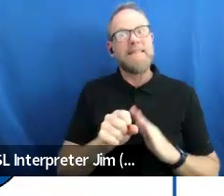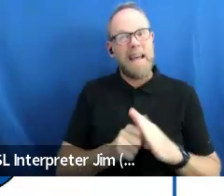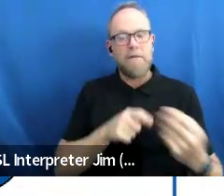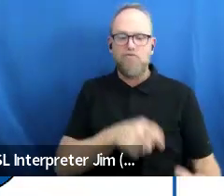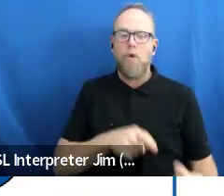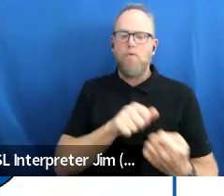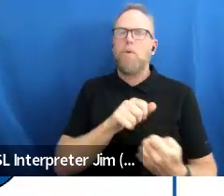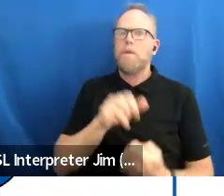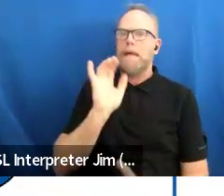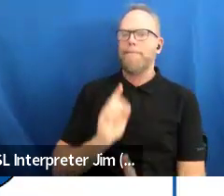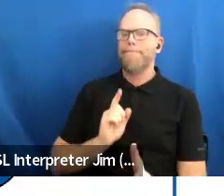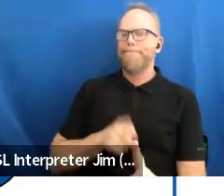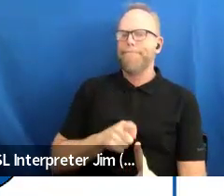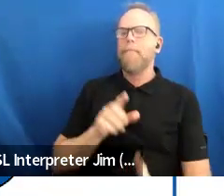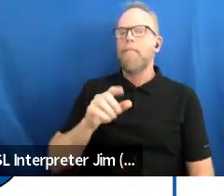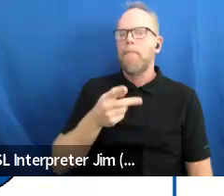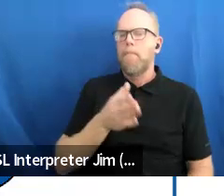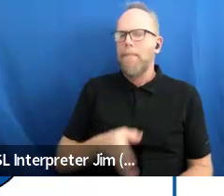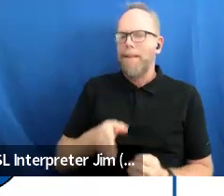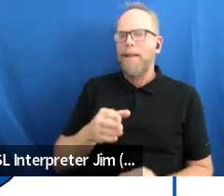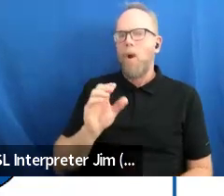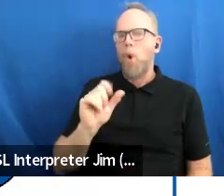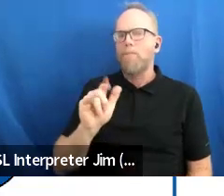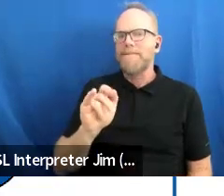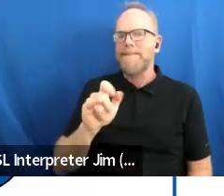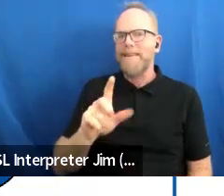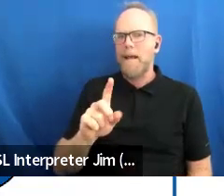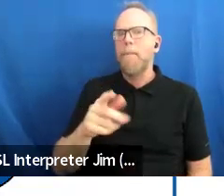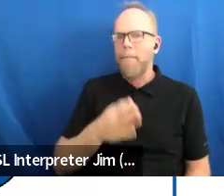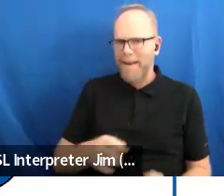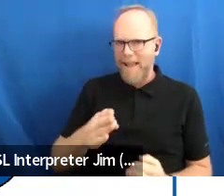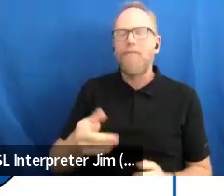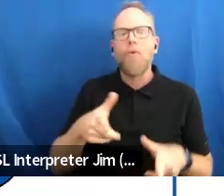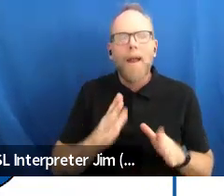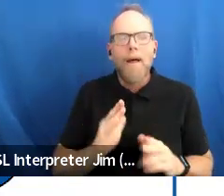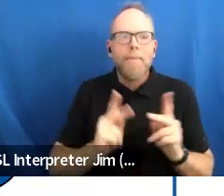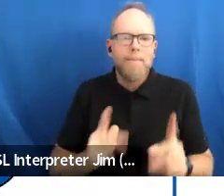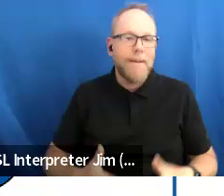sure that people with disabilities can live in the community successfully.